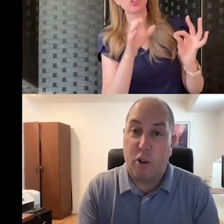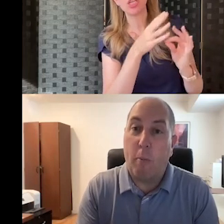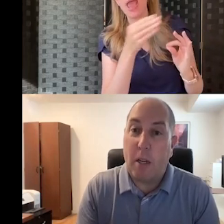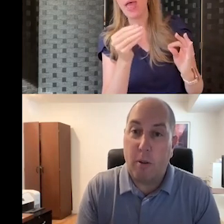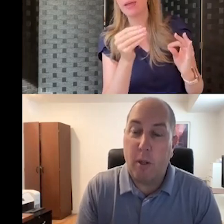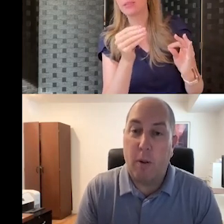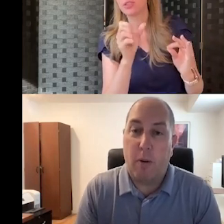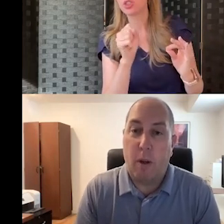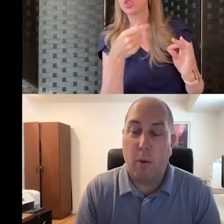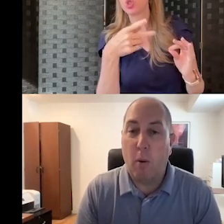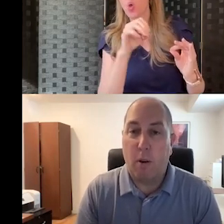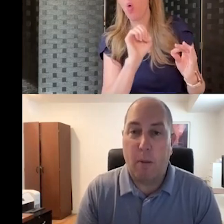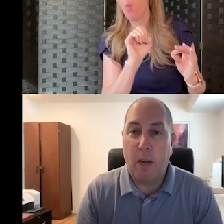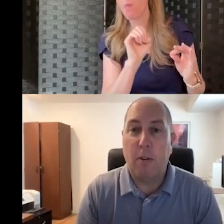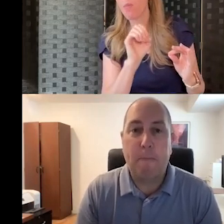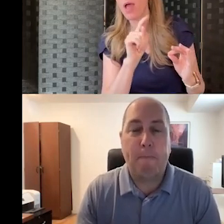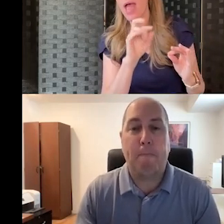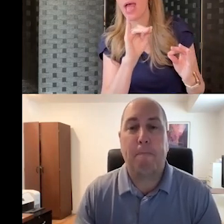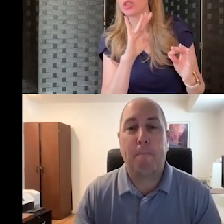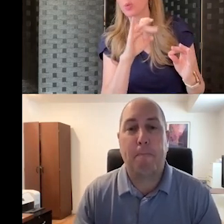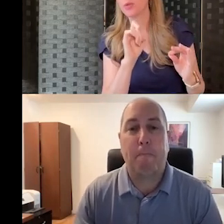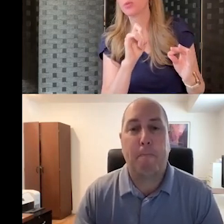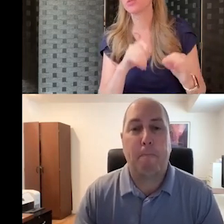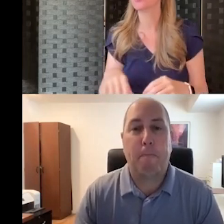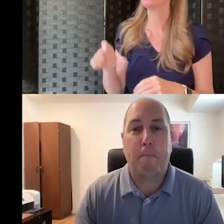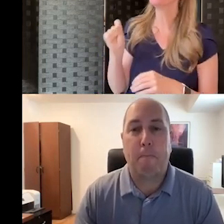scope attribute with row and column headers. >> Adrian: So the way the scope attribute is